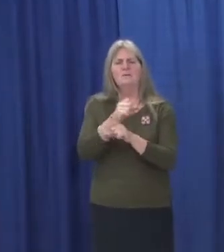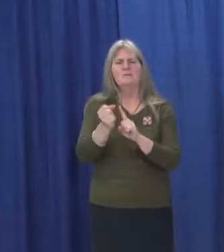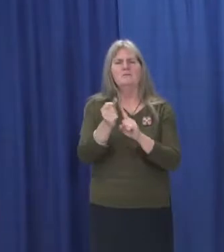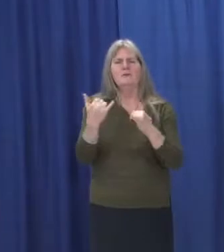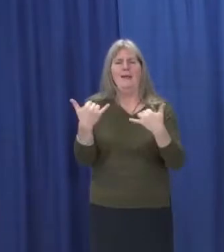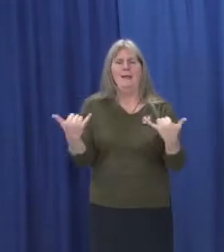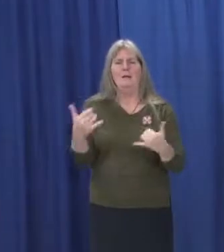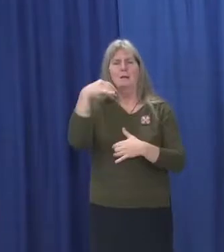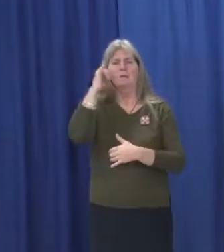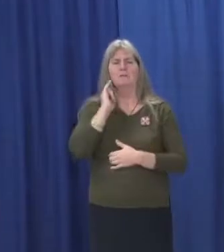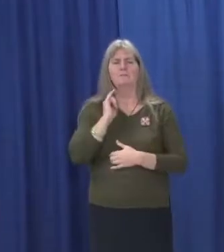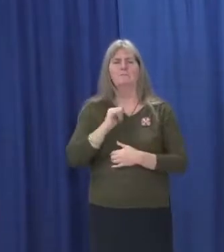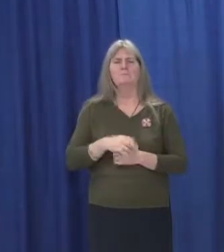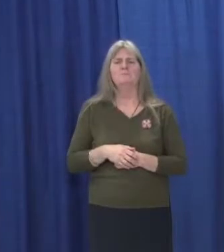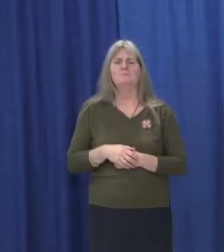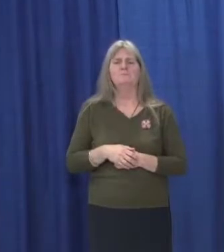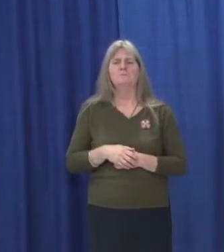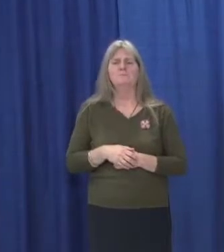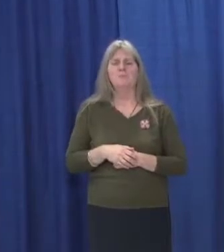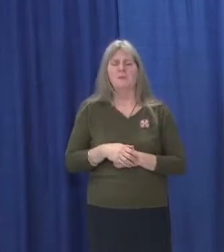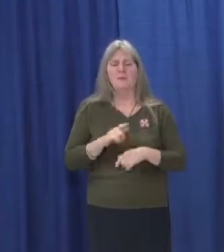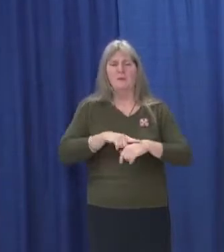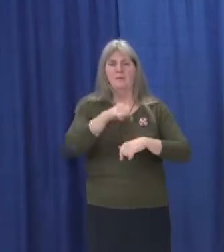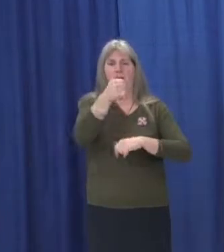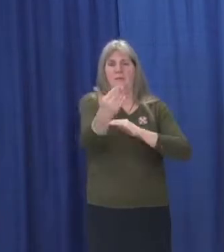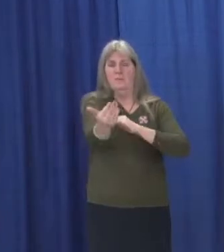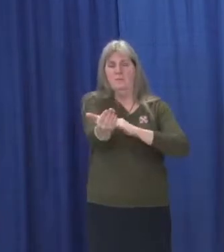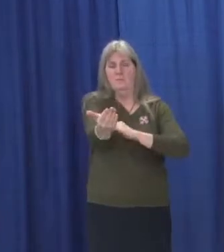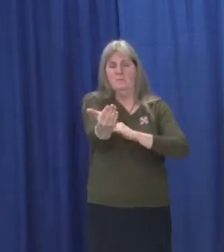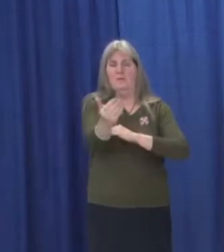territory. As a 10:00 this morning we have